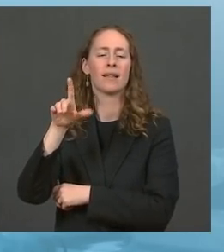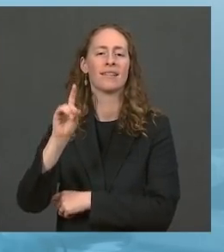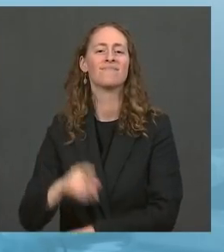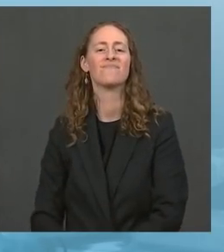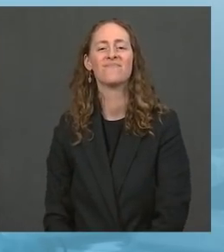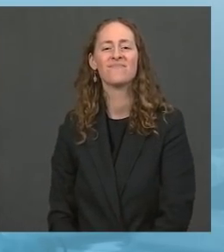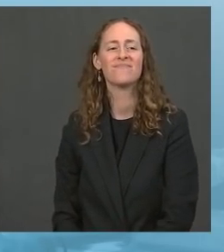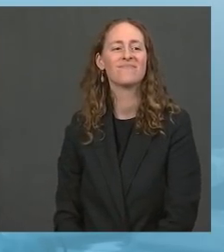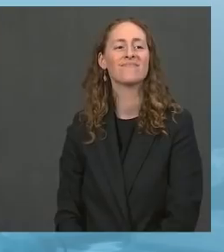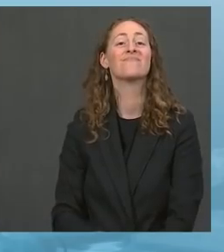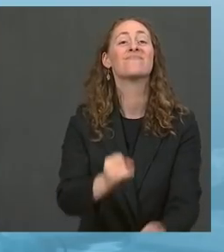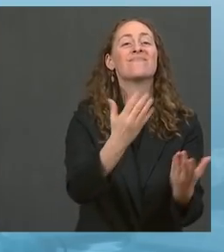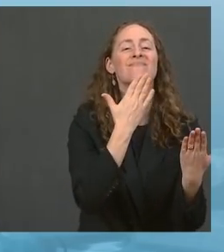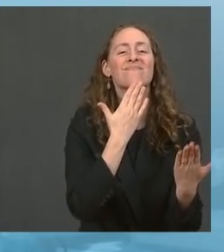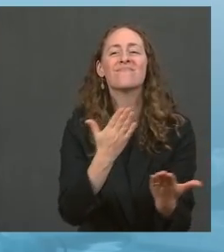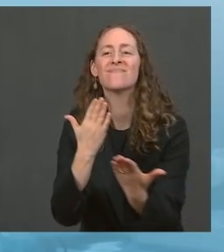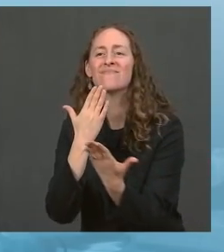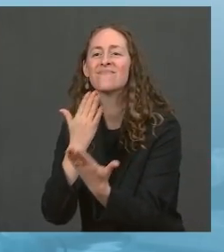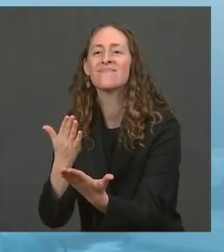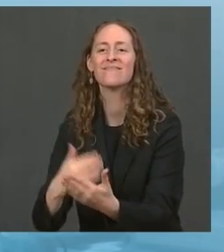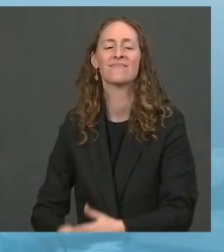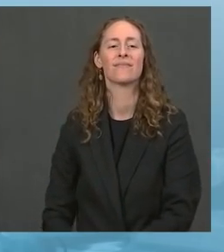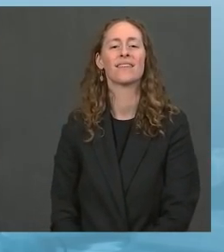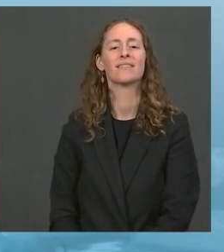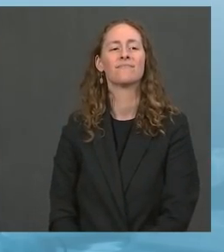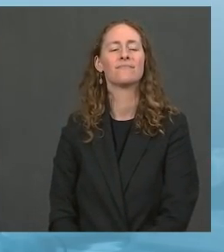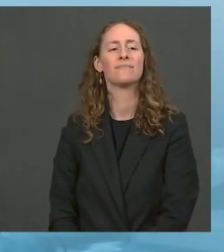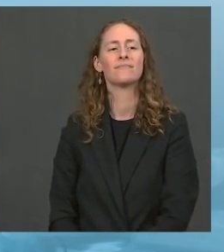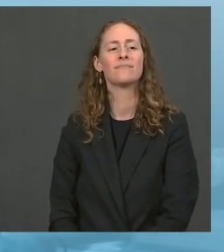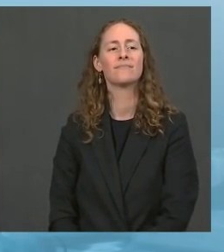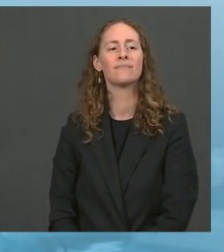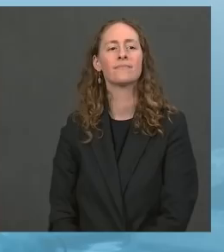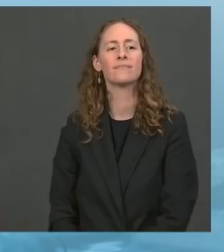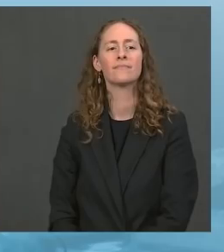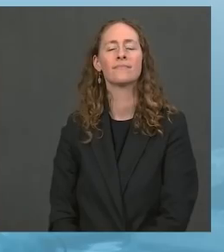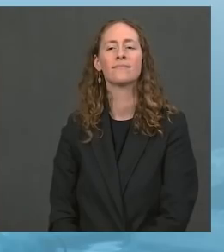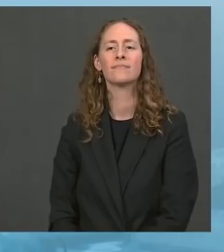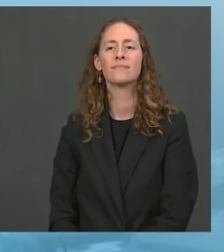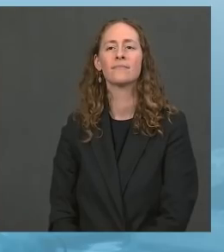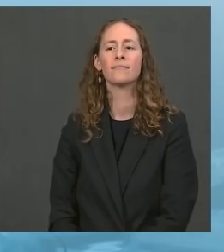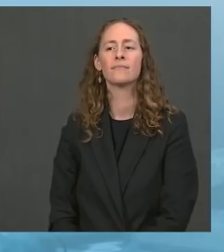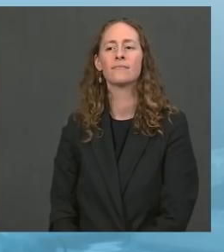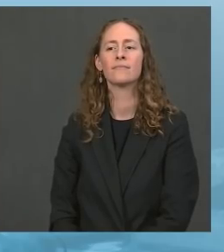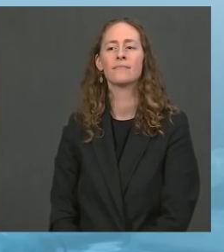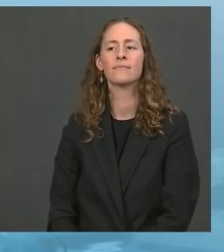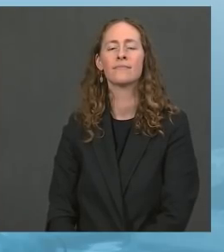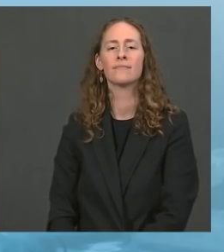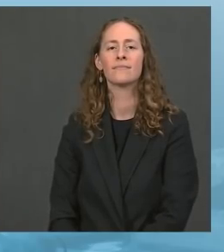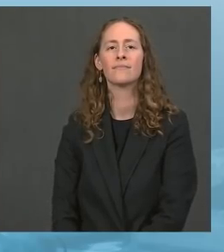without going to each one of you for all you've done -- continue to do. I think you all know we can do this.